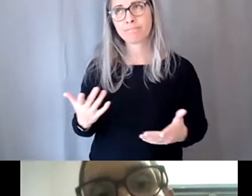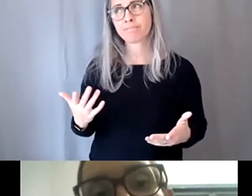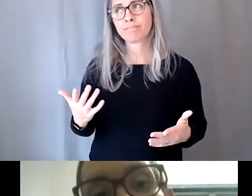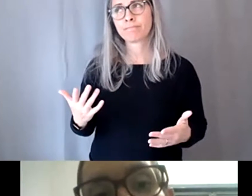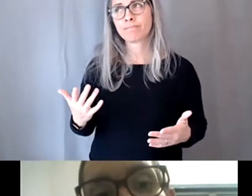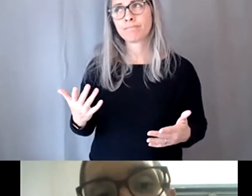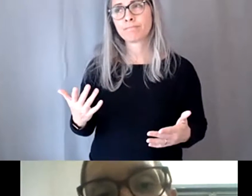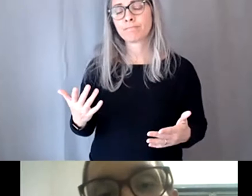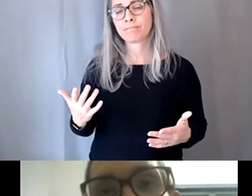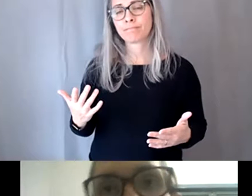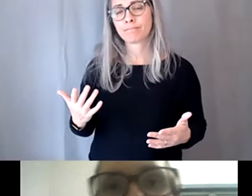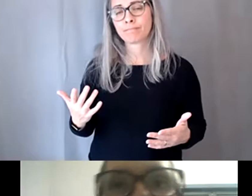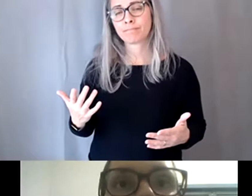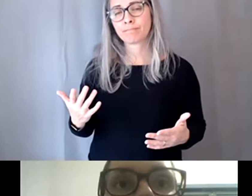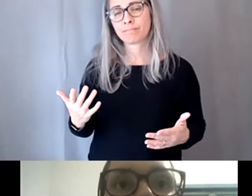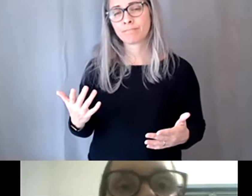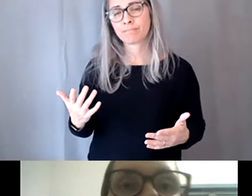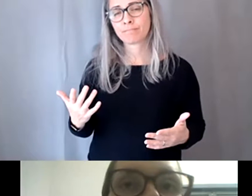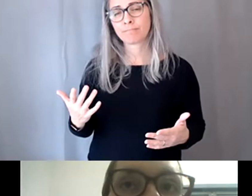the medical area